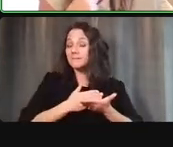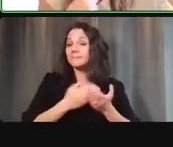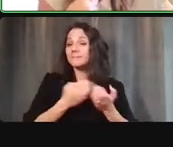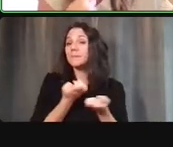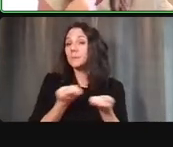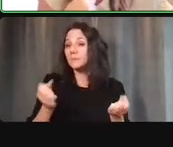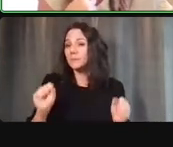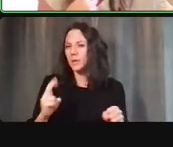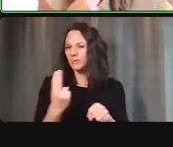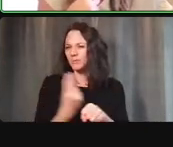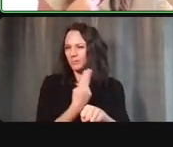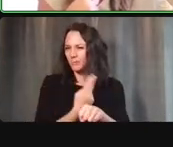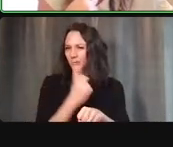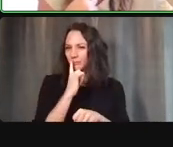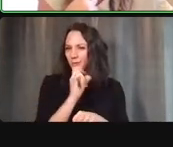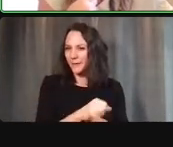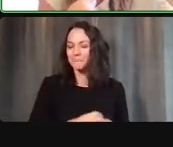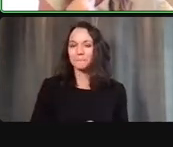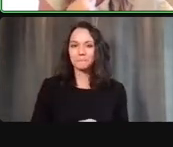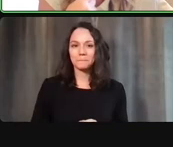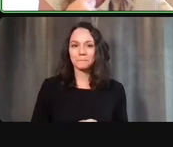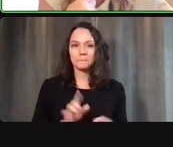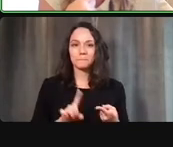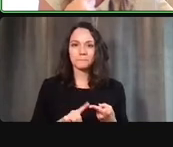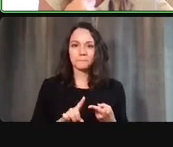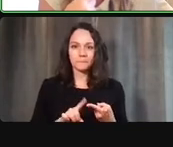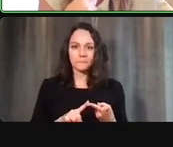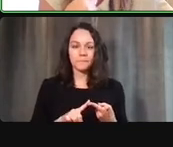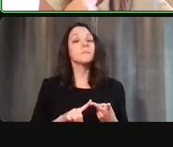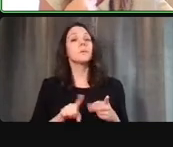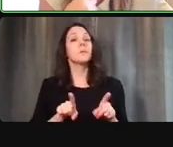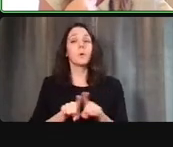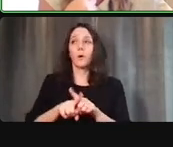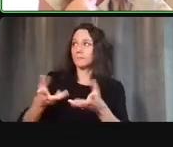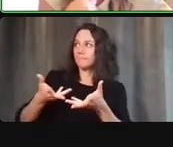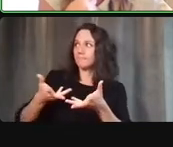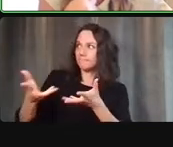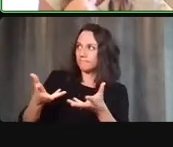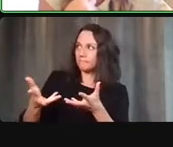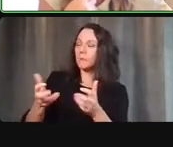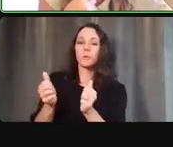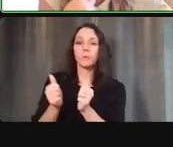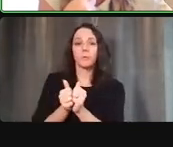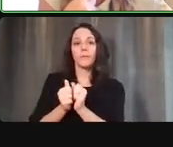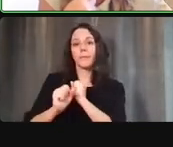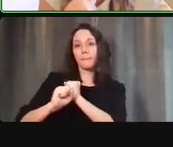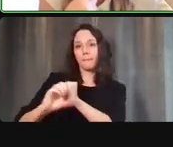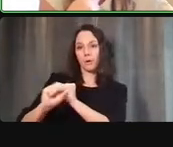We also are working with a marketing firm. They have volunteered to take this on as a project.